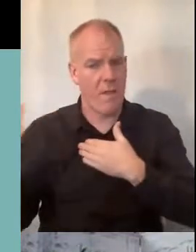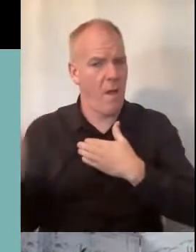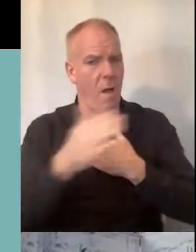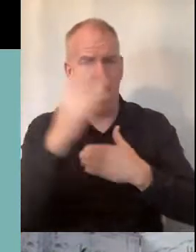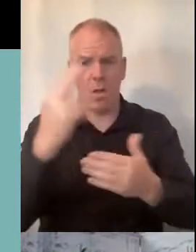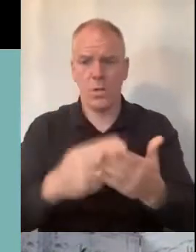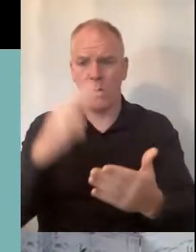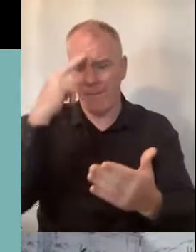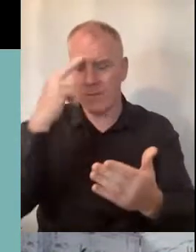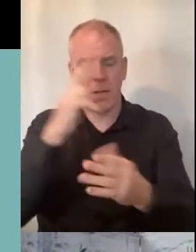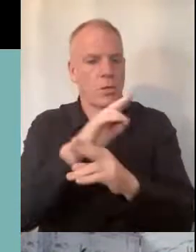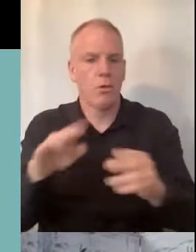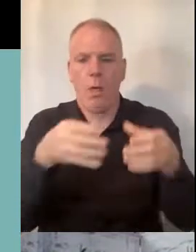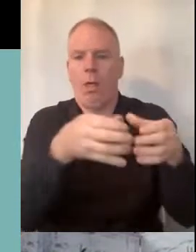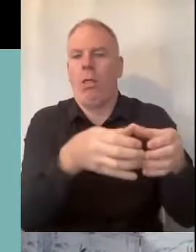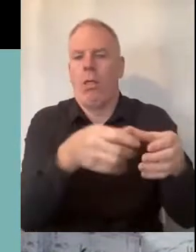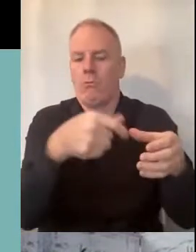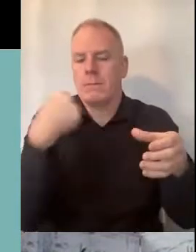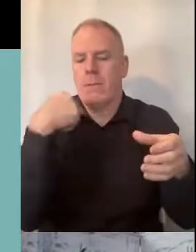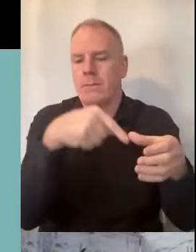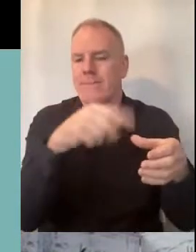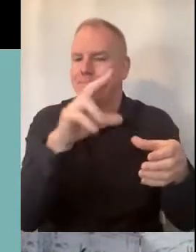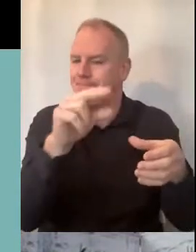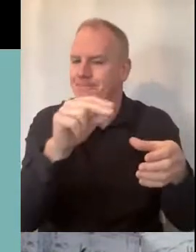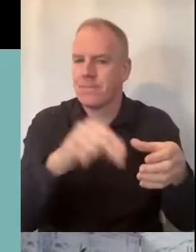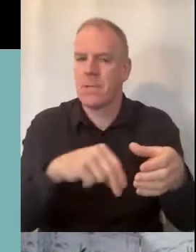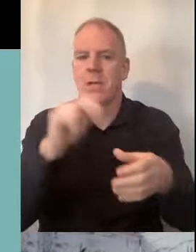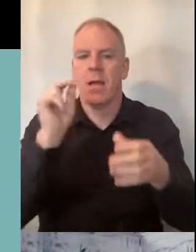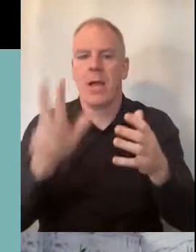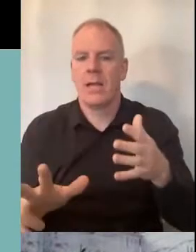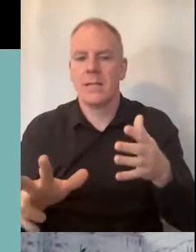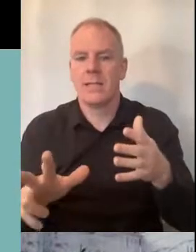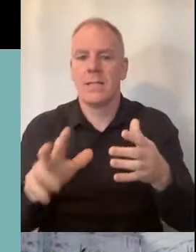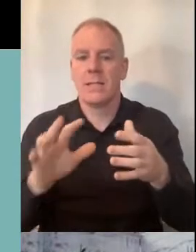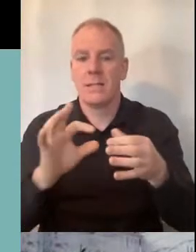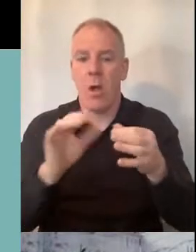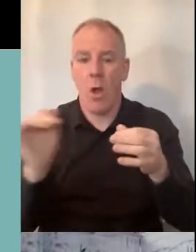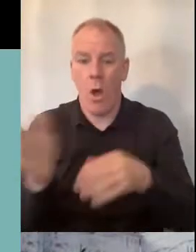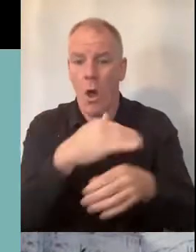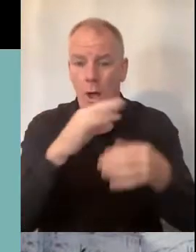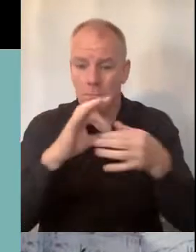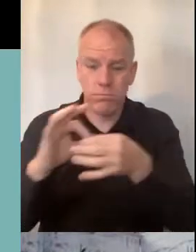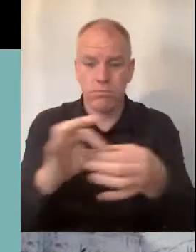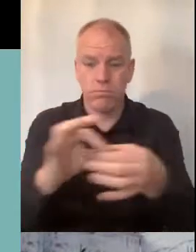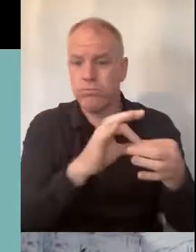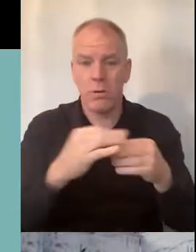not just in a siloed approach interconnectivity with the curriculum and the wider institution.